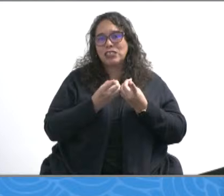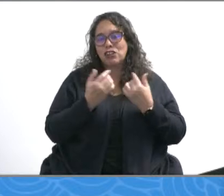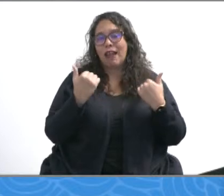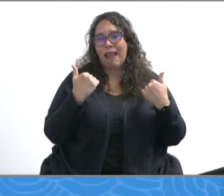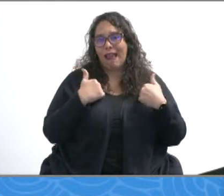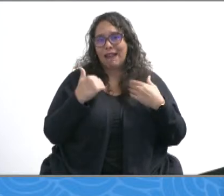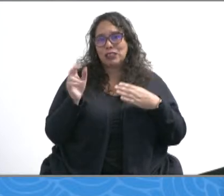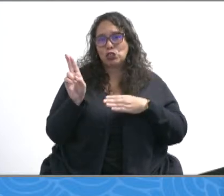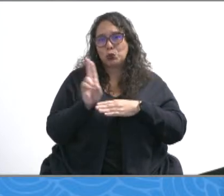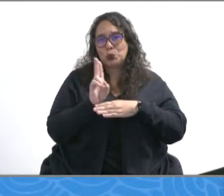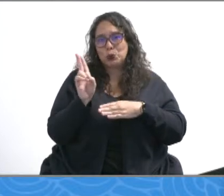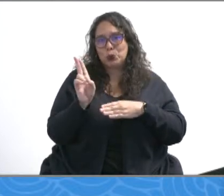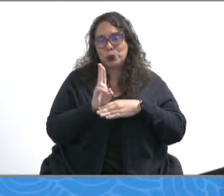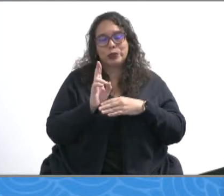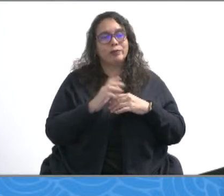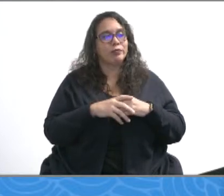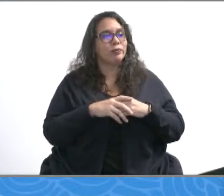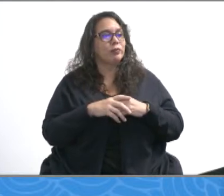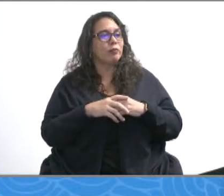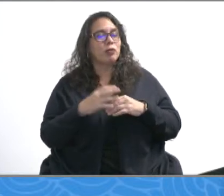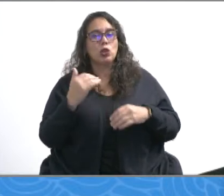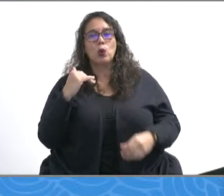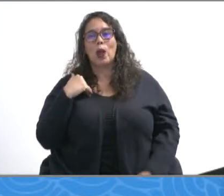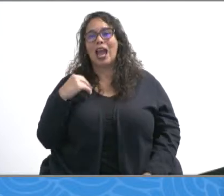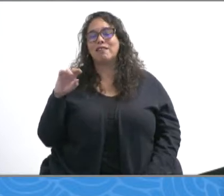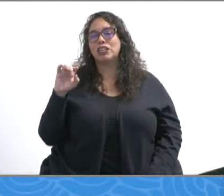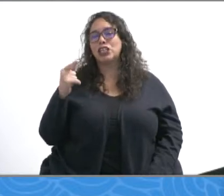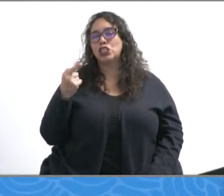And so we have George Tsai with us today,